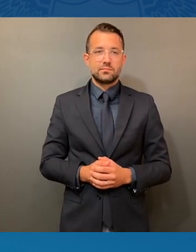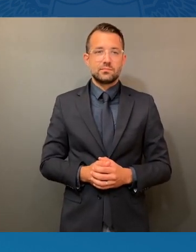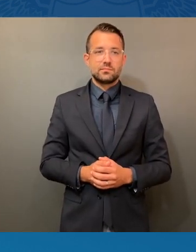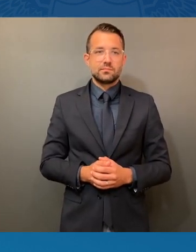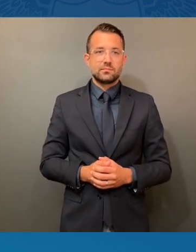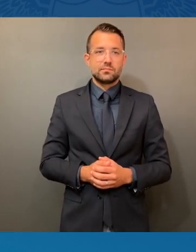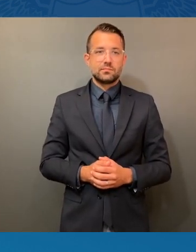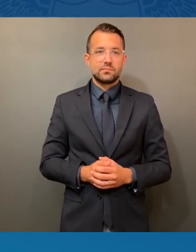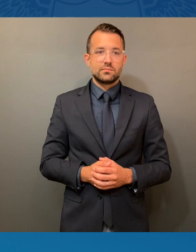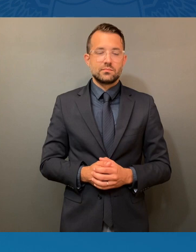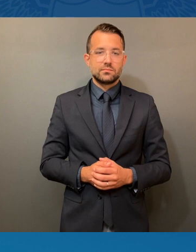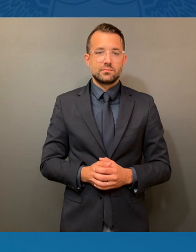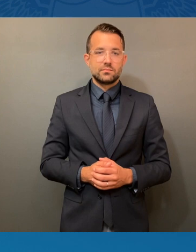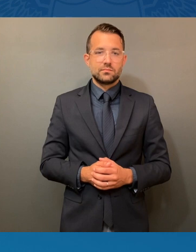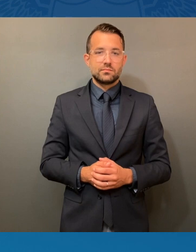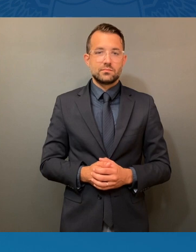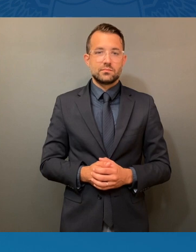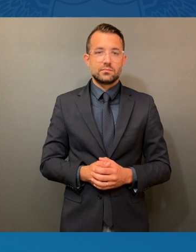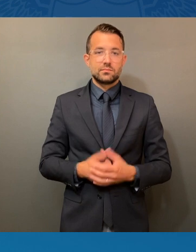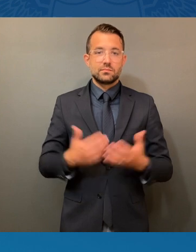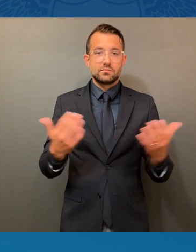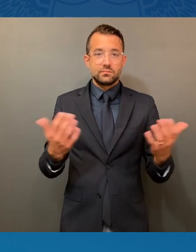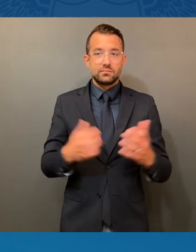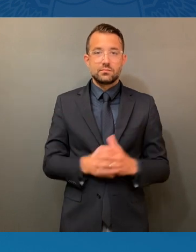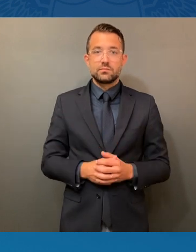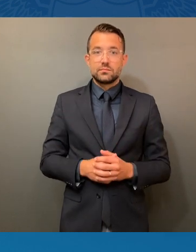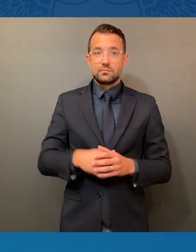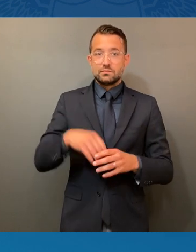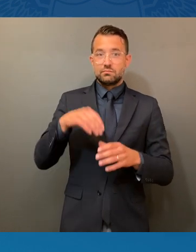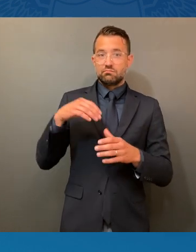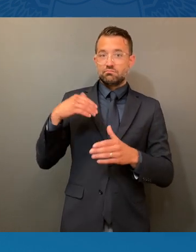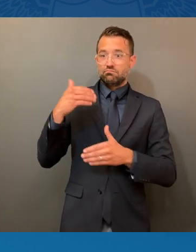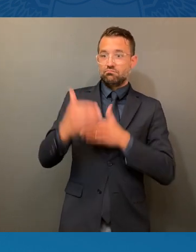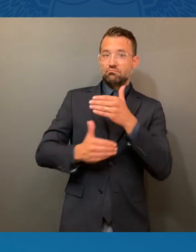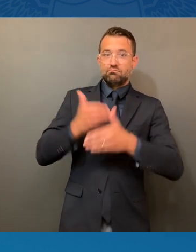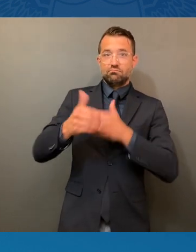And in the process of maximizing our collective future,